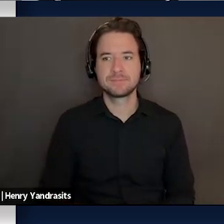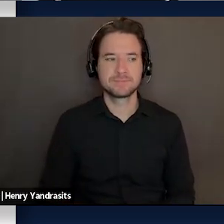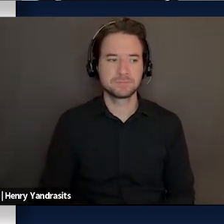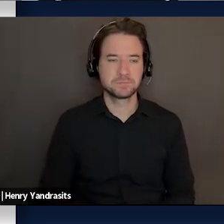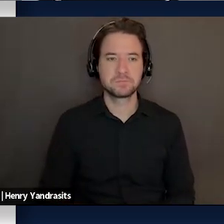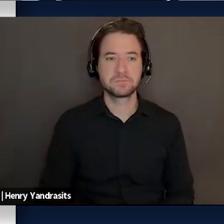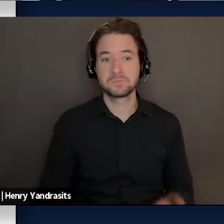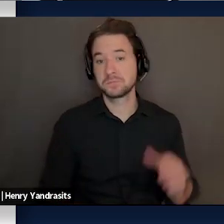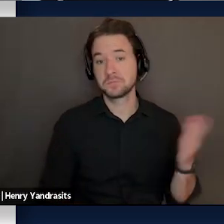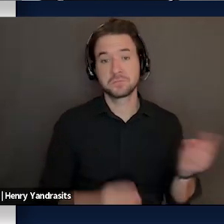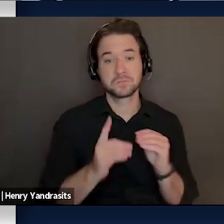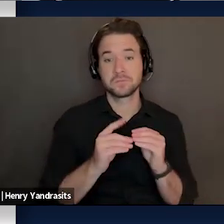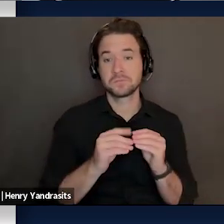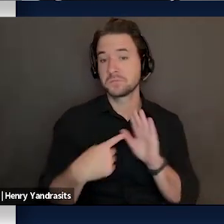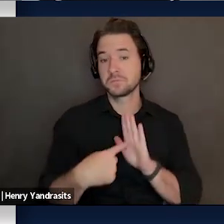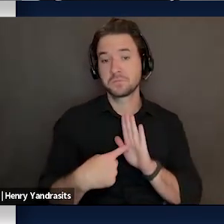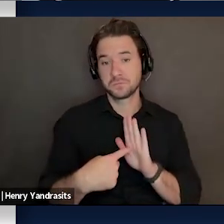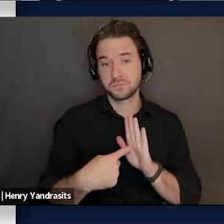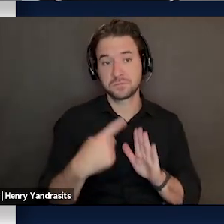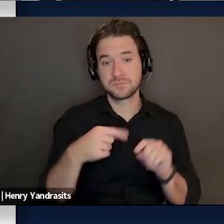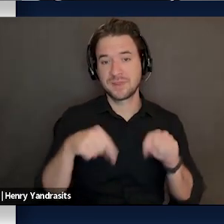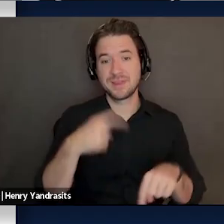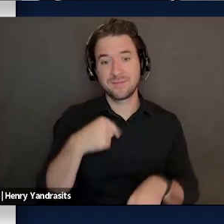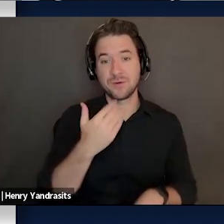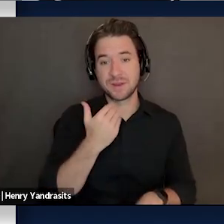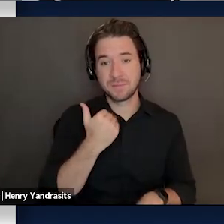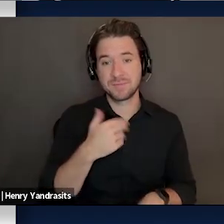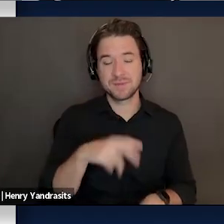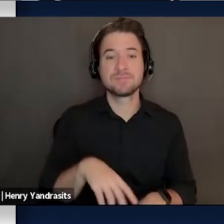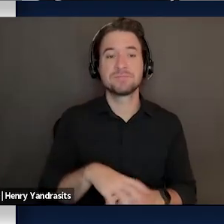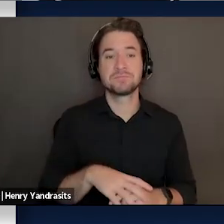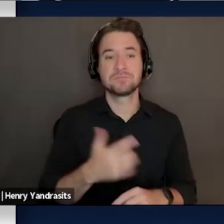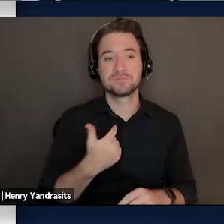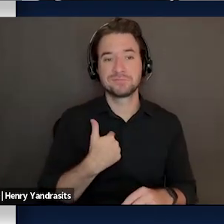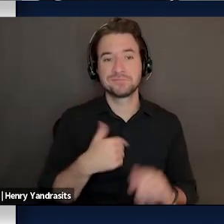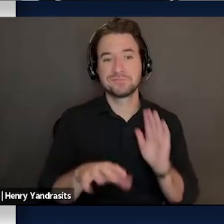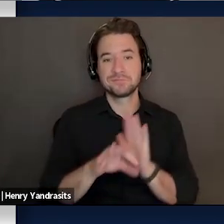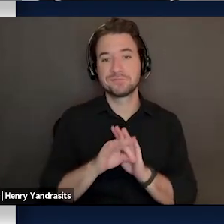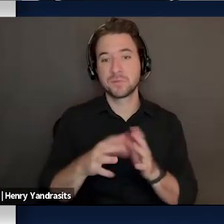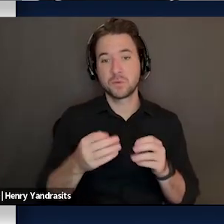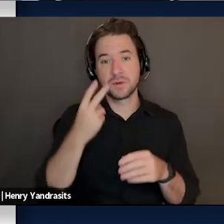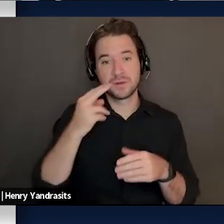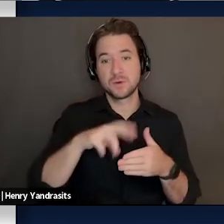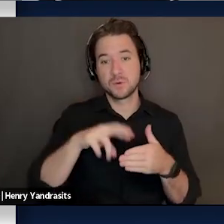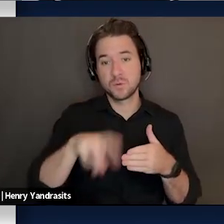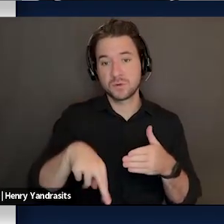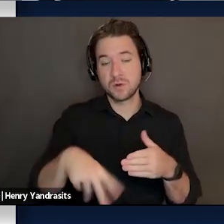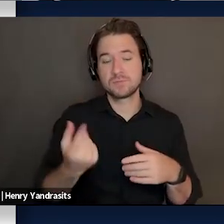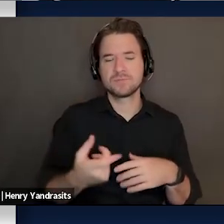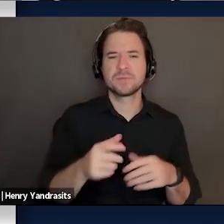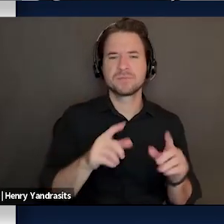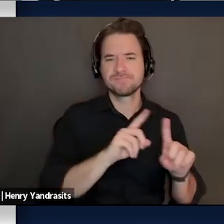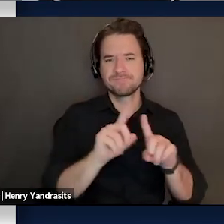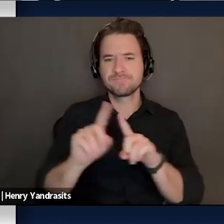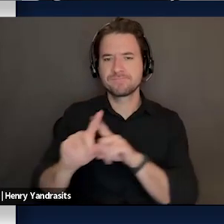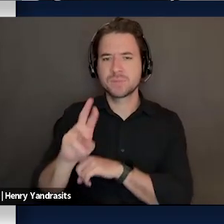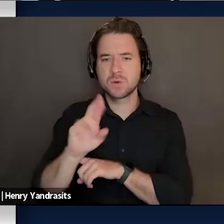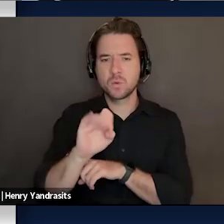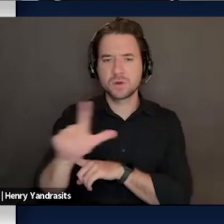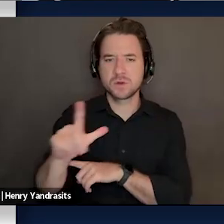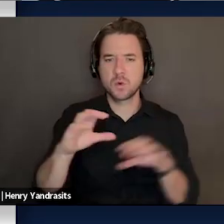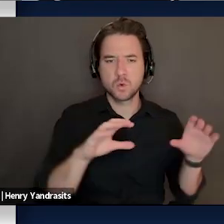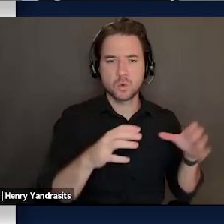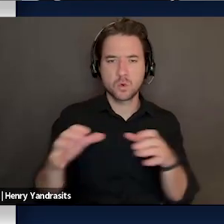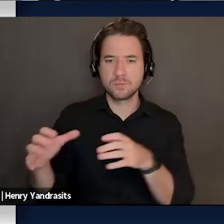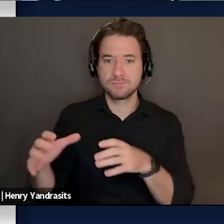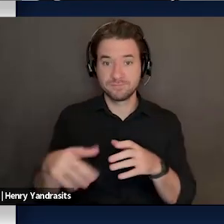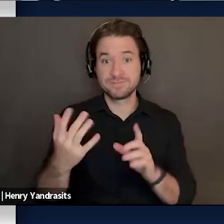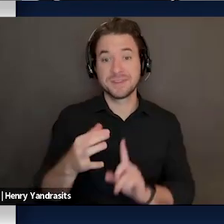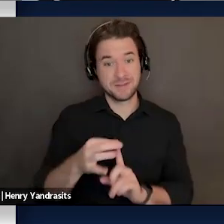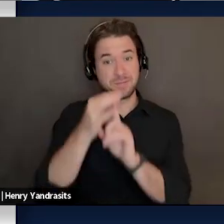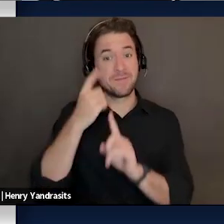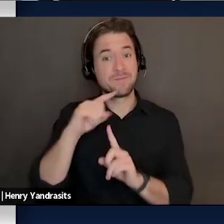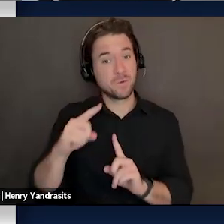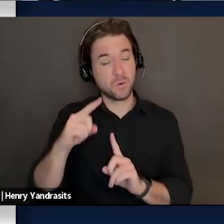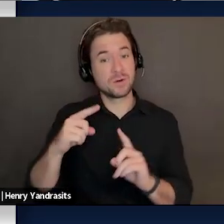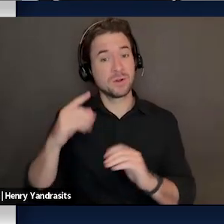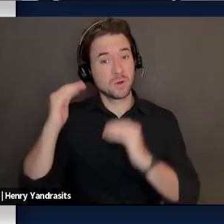So here's another example. This time for diabetes. I selected to view results across racial ethnic groups, exclusively for individuals with a cognitive disability.